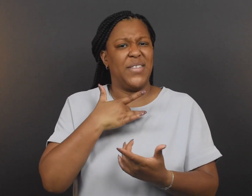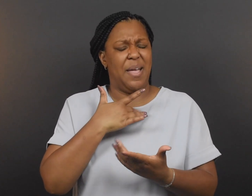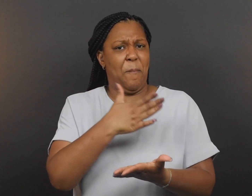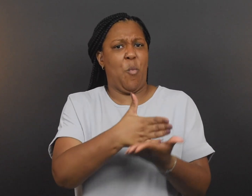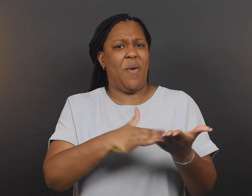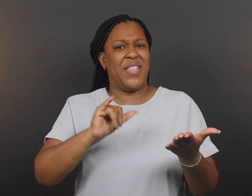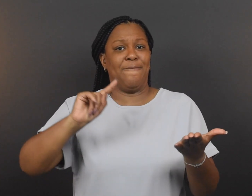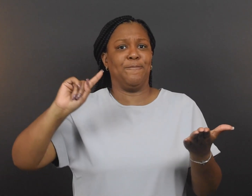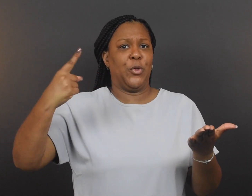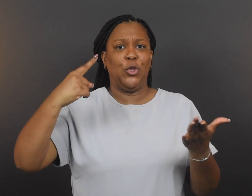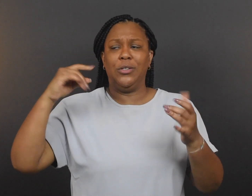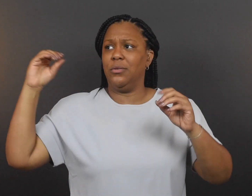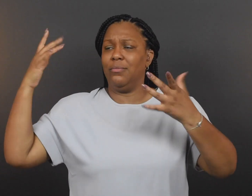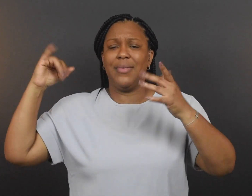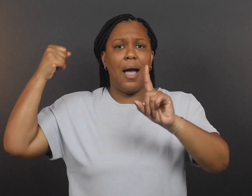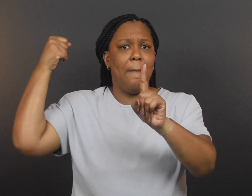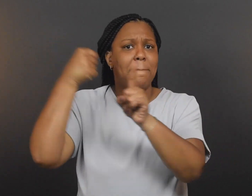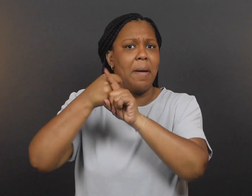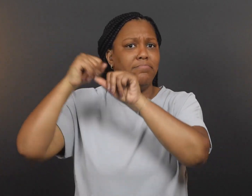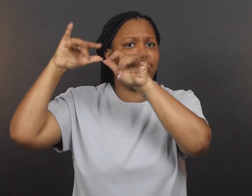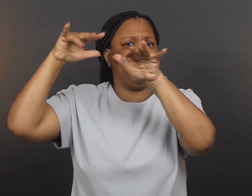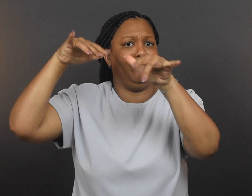Brown was part of a first wave of deployers,